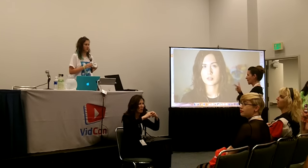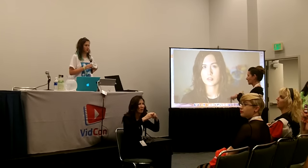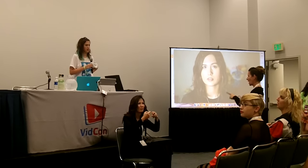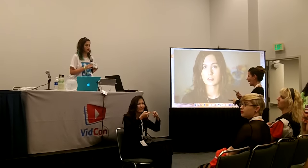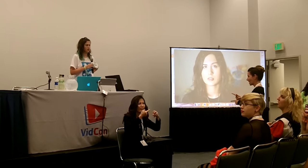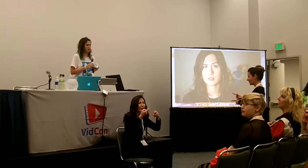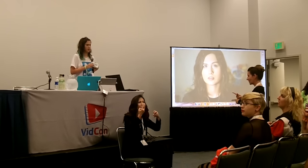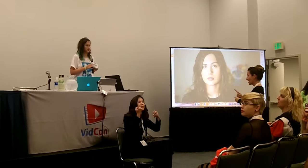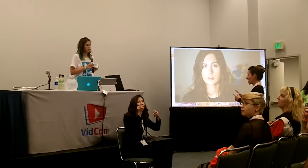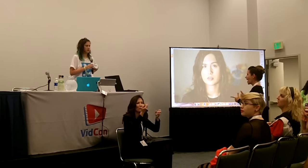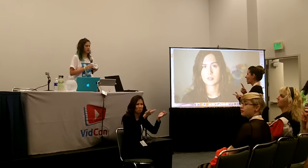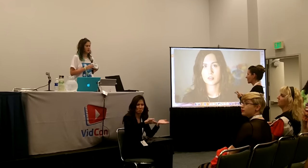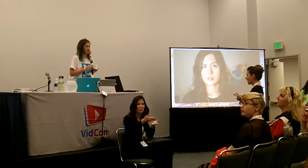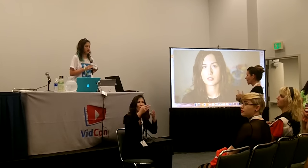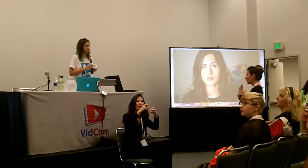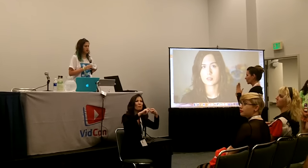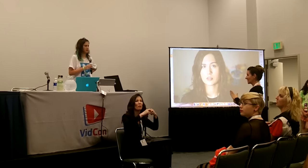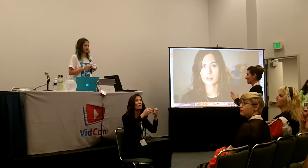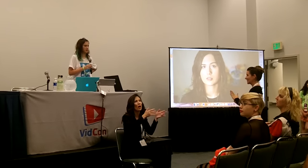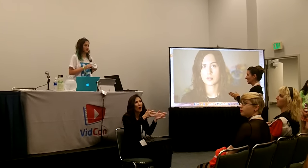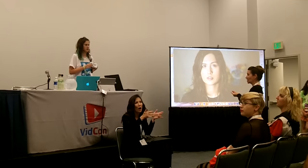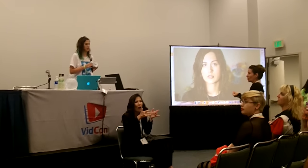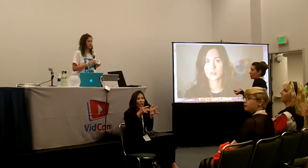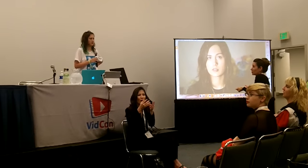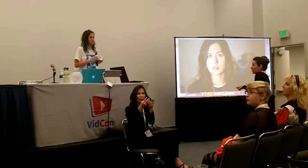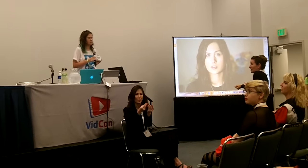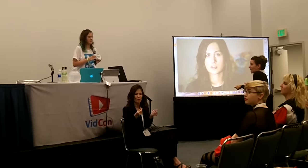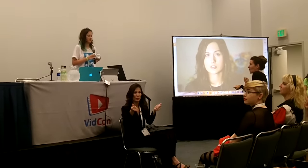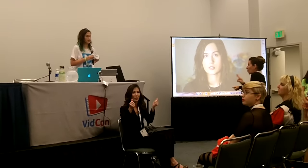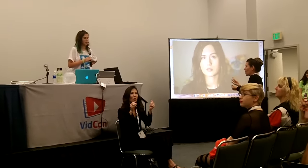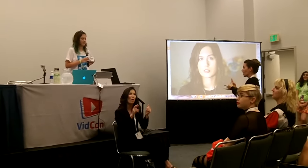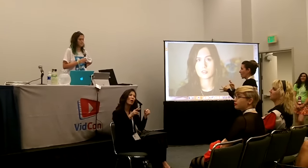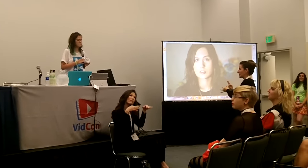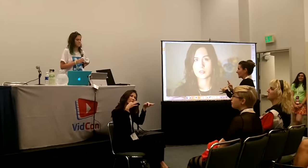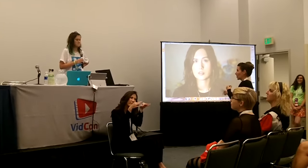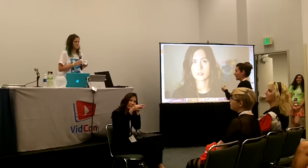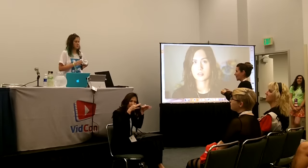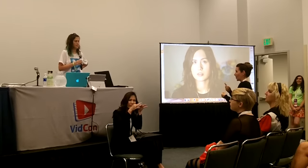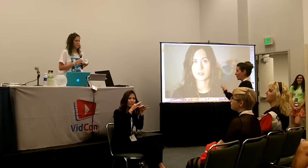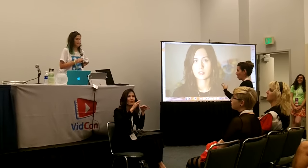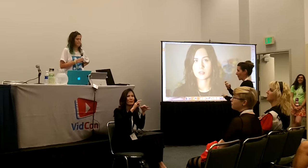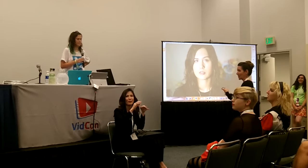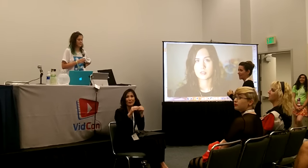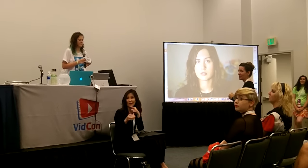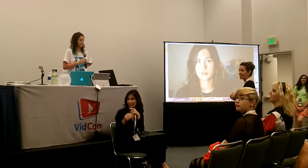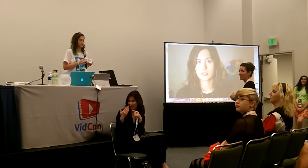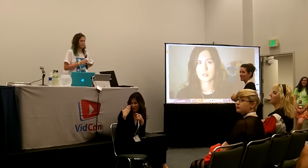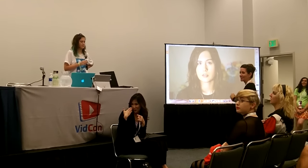and then, presented the solution or a commentary about it. So, you don't know what it is?